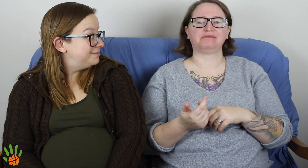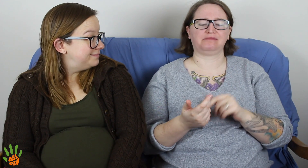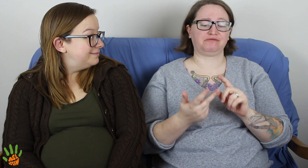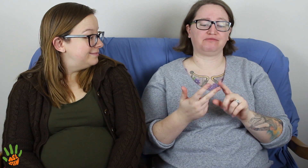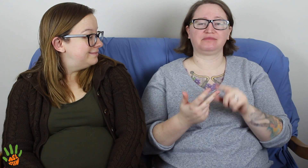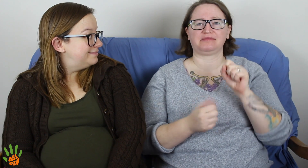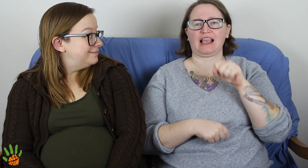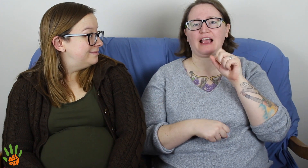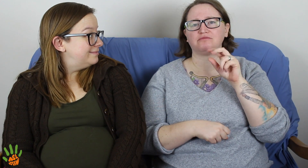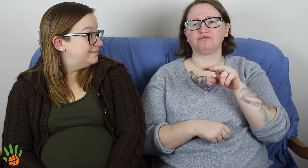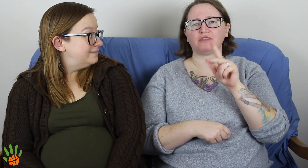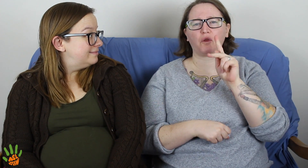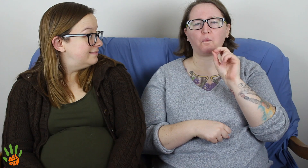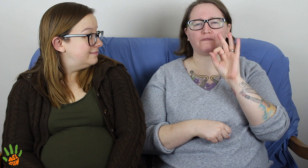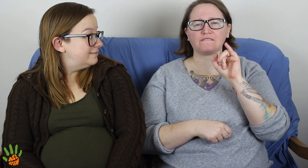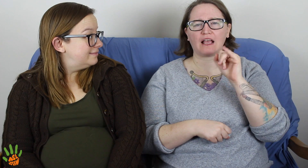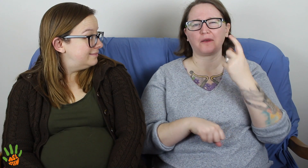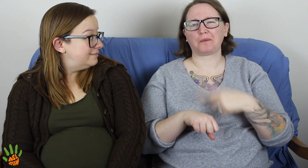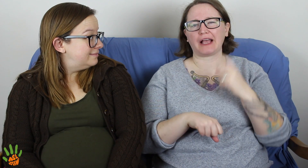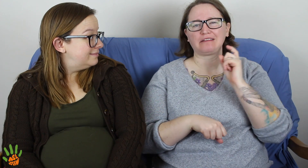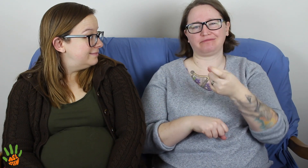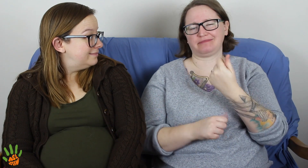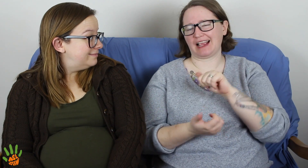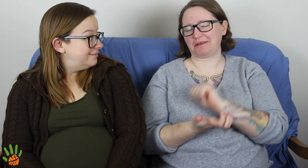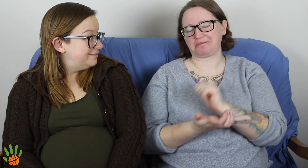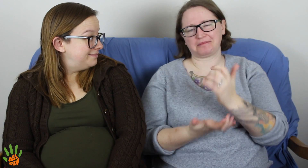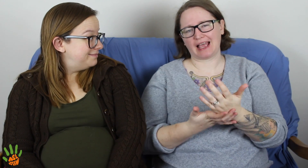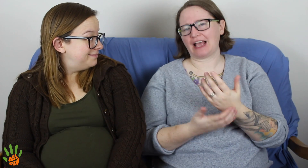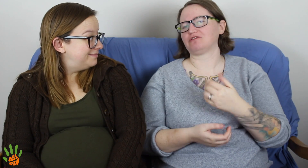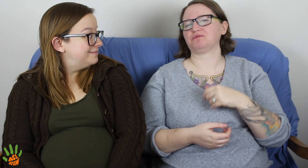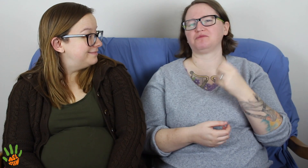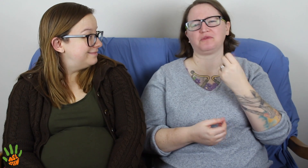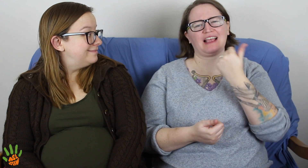Last we have Ko-fi for a one-time any amount donation.